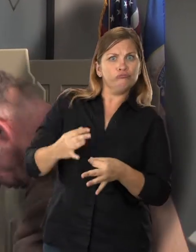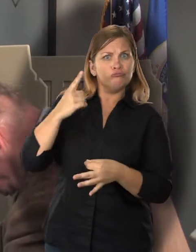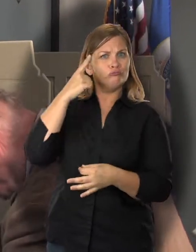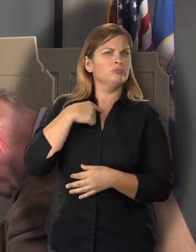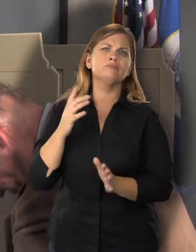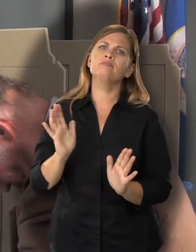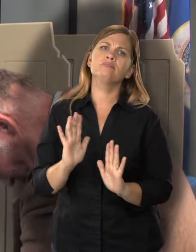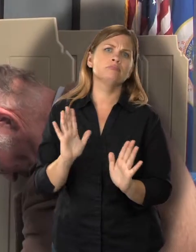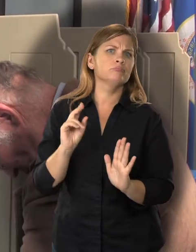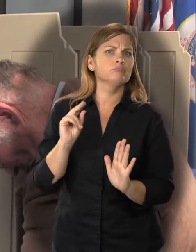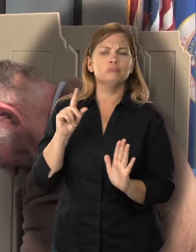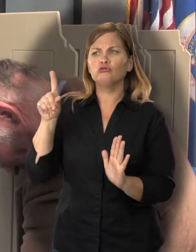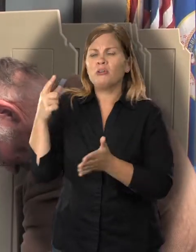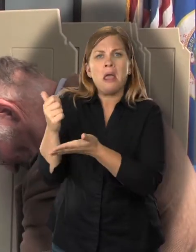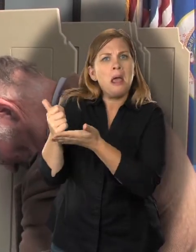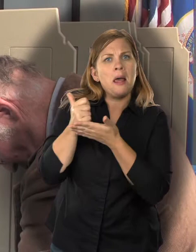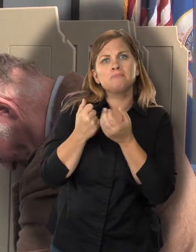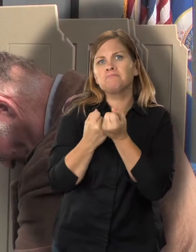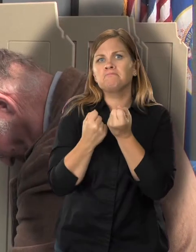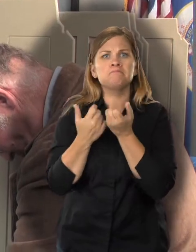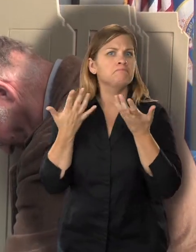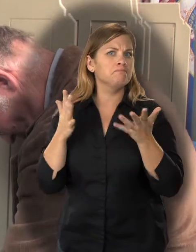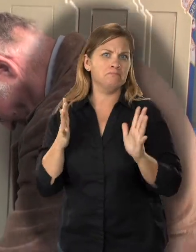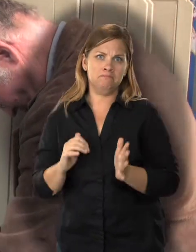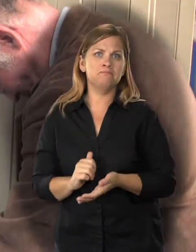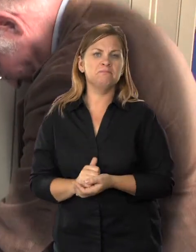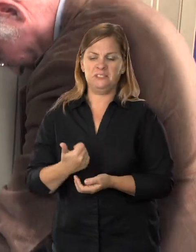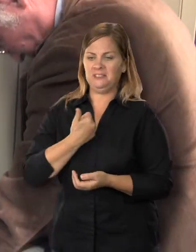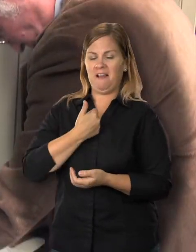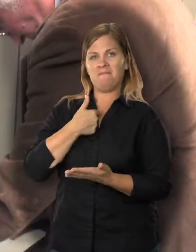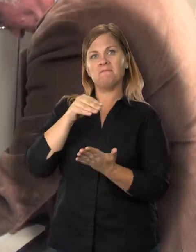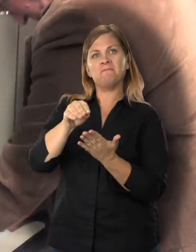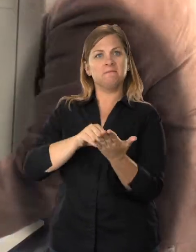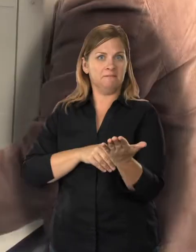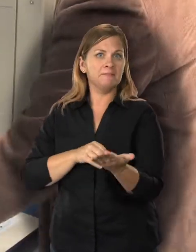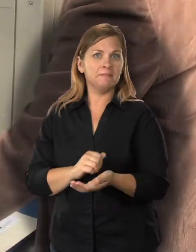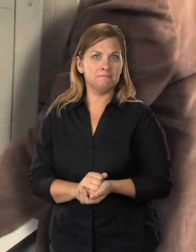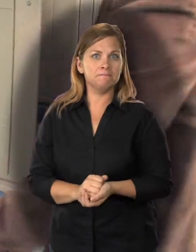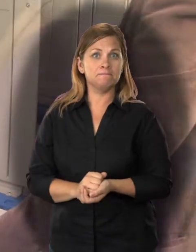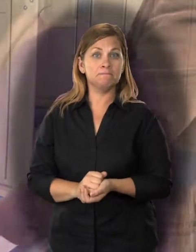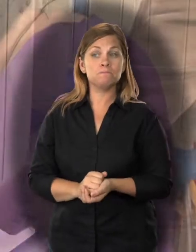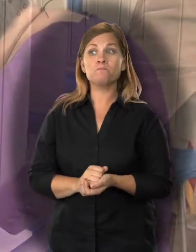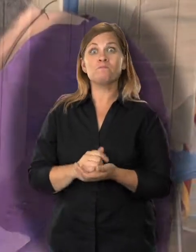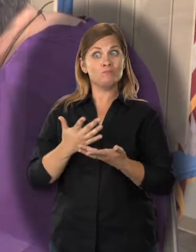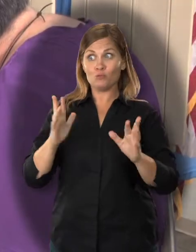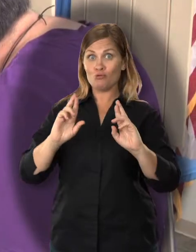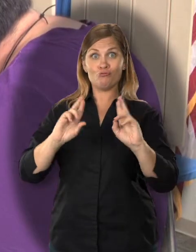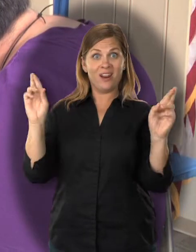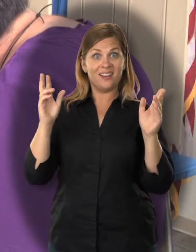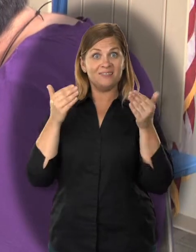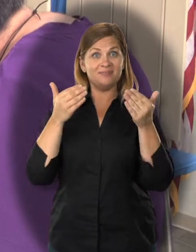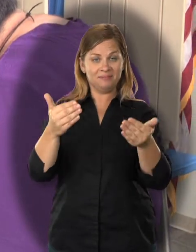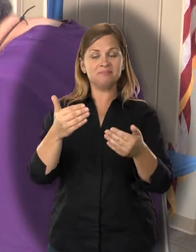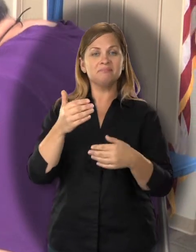They are not allowed to influence your vote. When it's your turn to vote, the staff will direct you